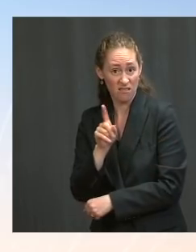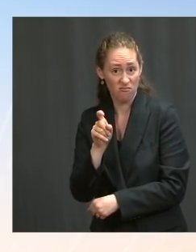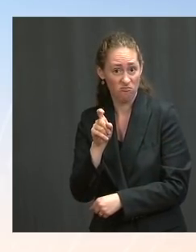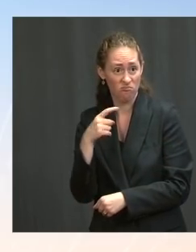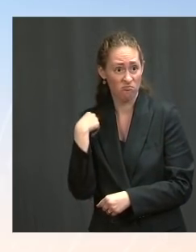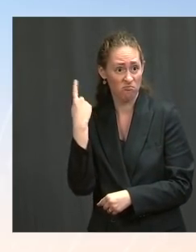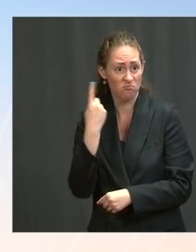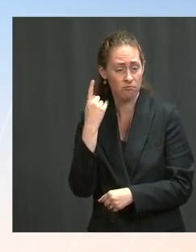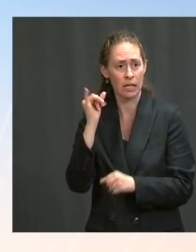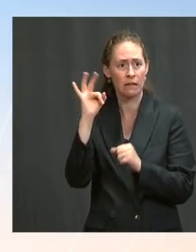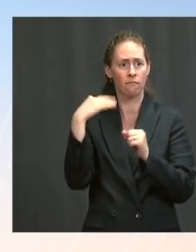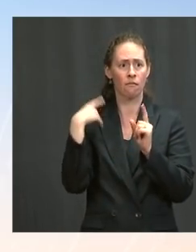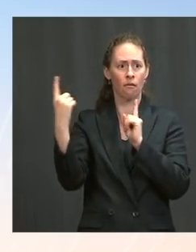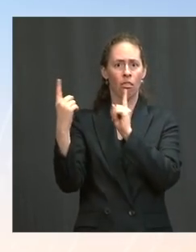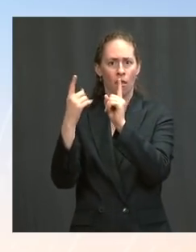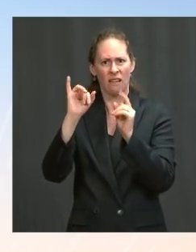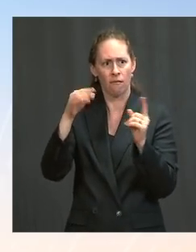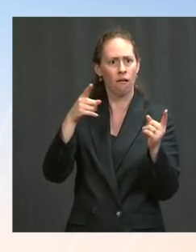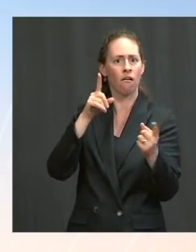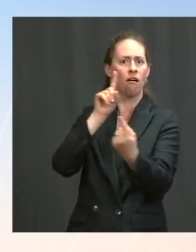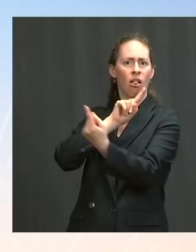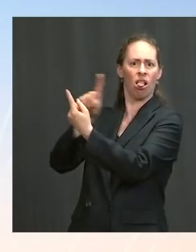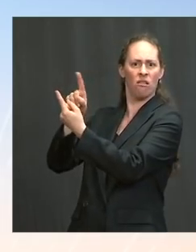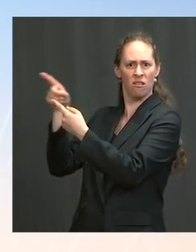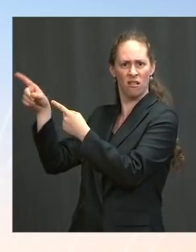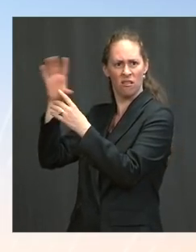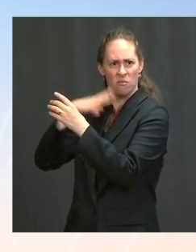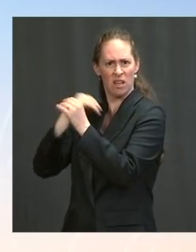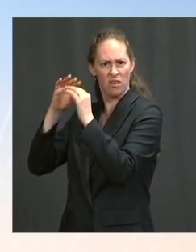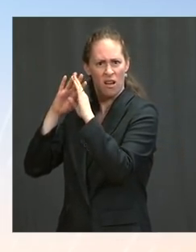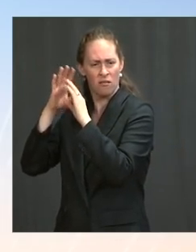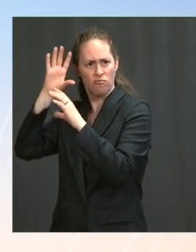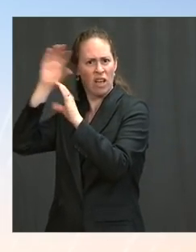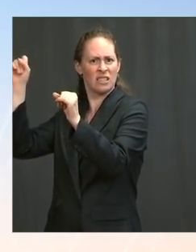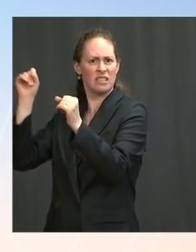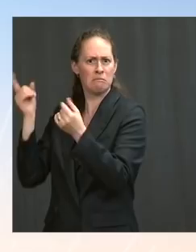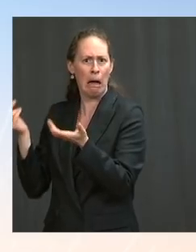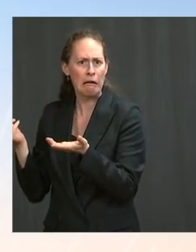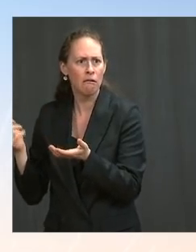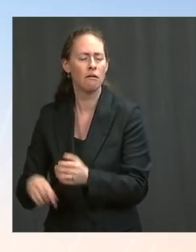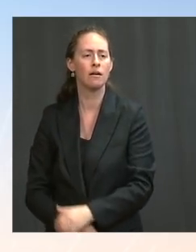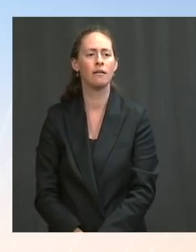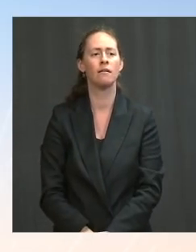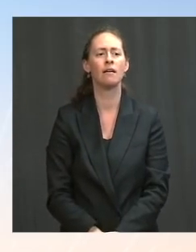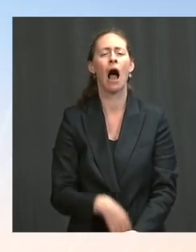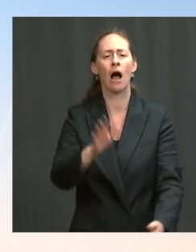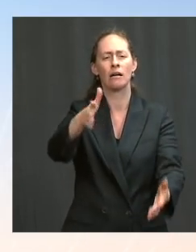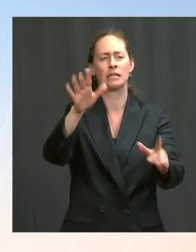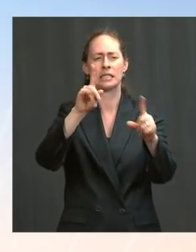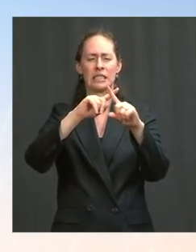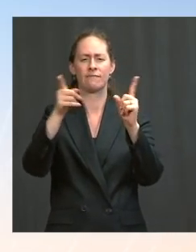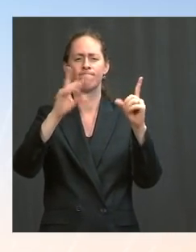with the President, do you still have to be tested? Ms. Psaki: Yes, I mean, it's different for -- there's different categories of people who have regular contact with --